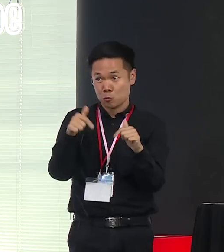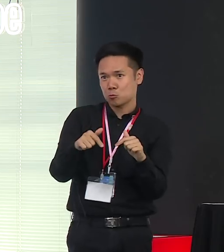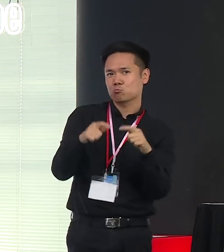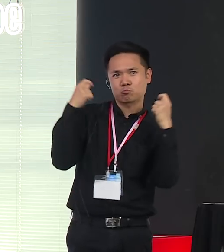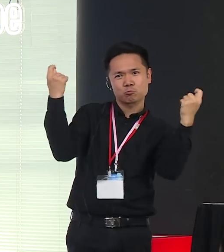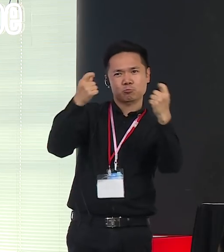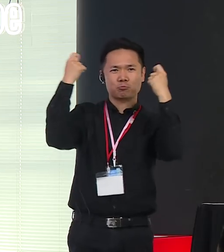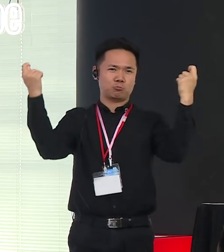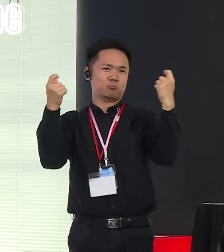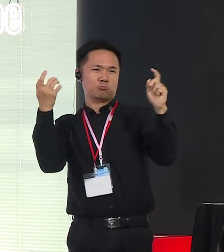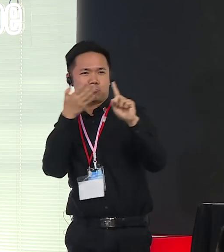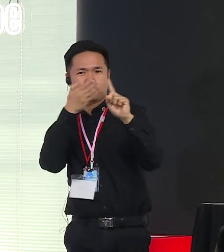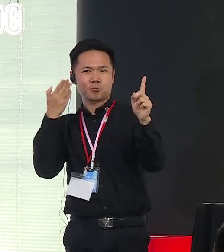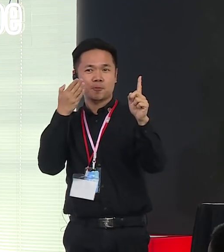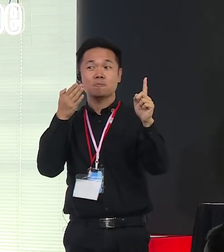with cosponsors in Japan last December.